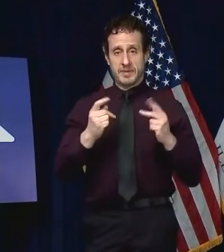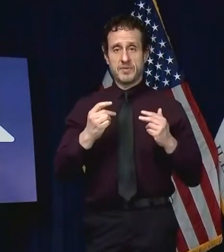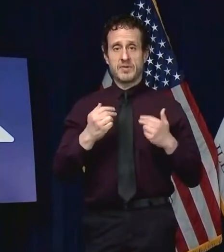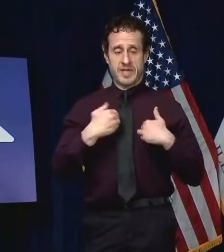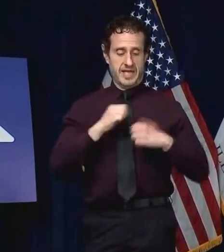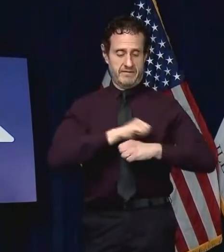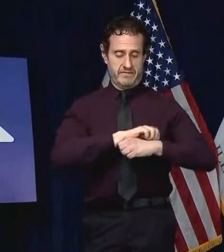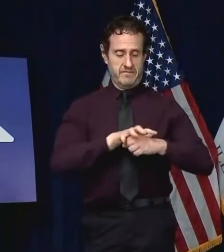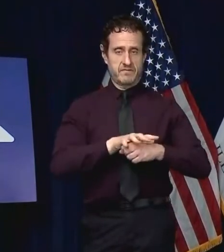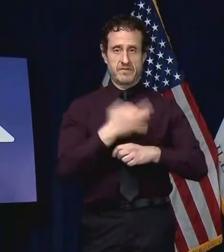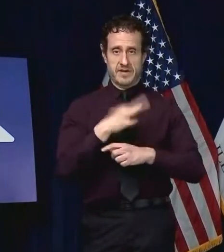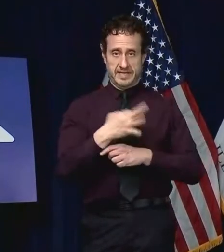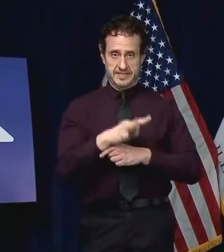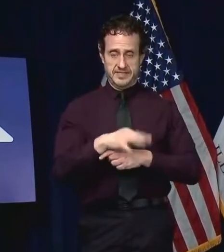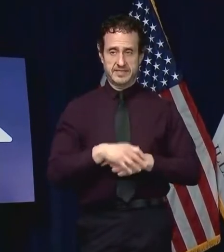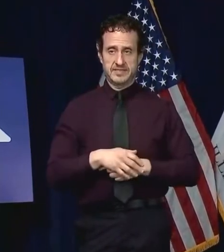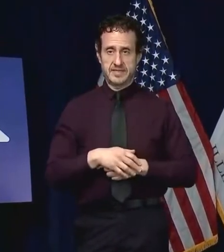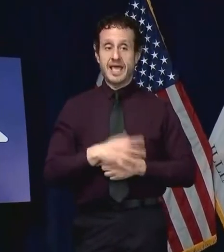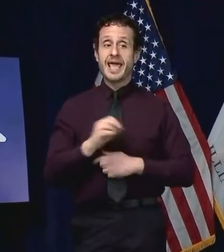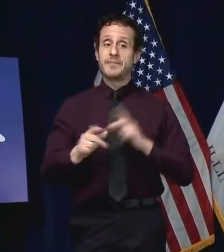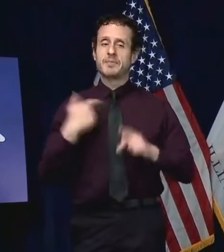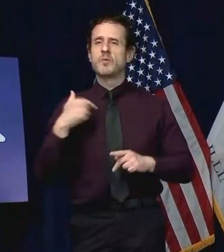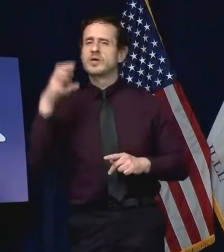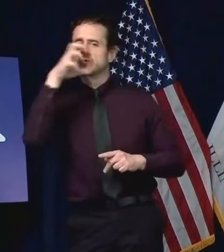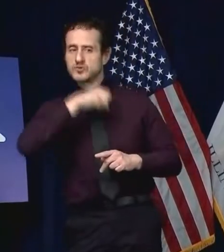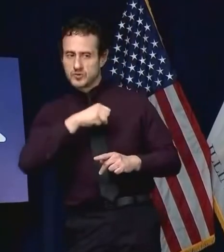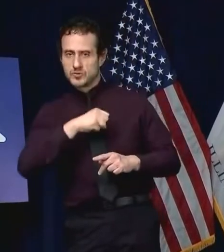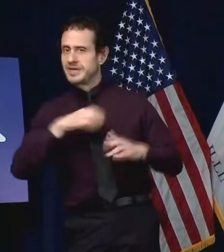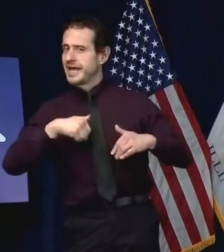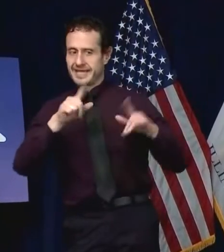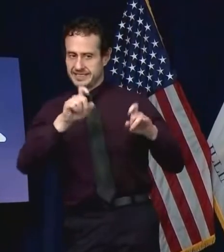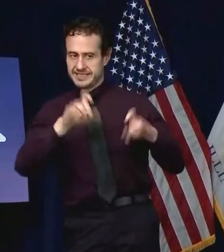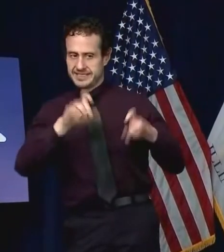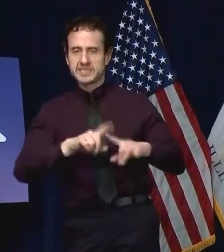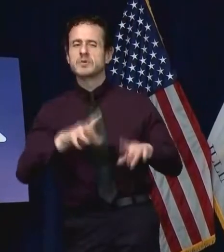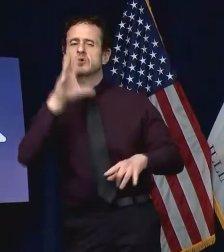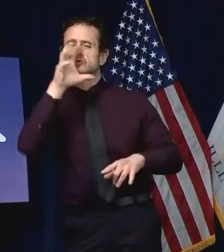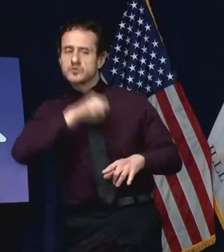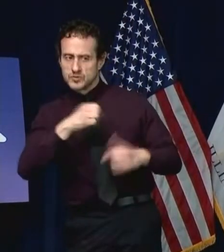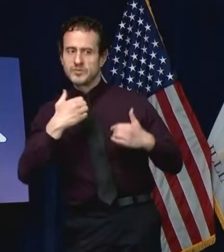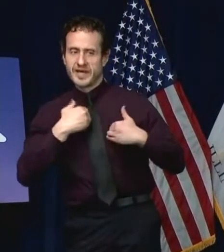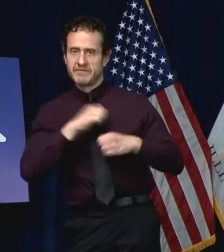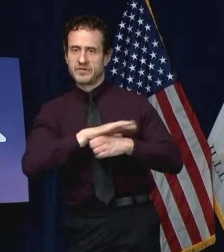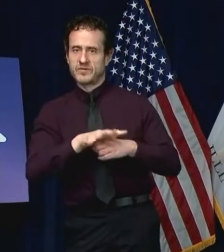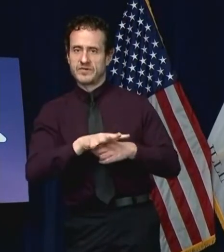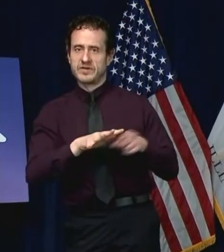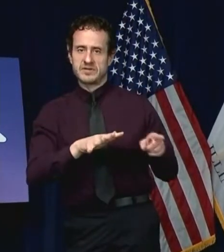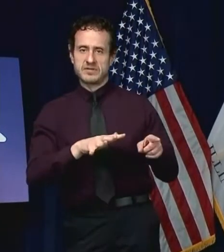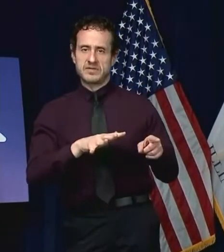this you This you. covid patients and assumed covid patients in the hospital